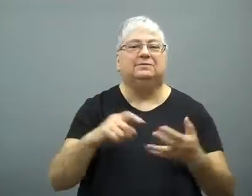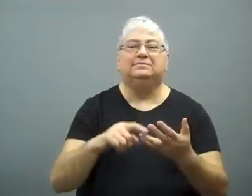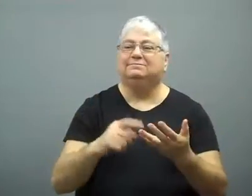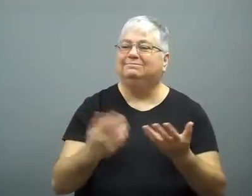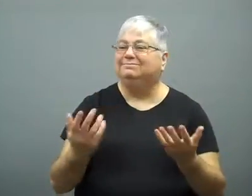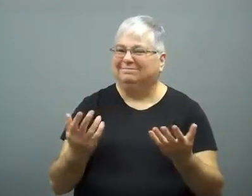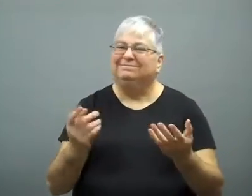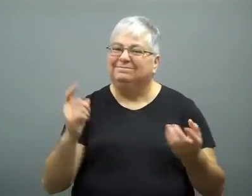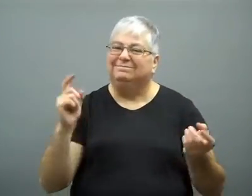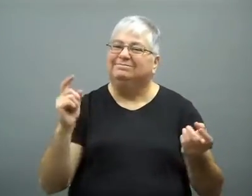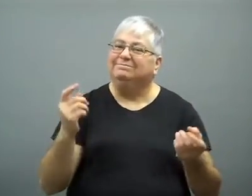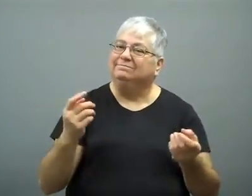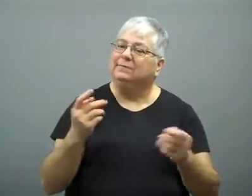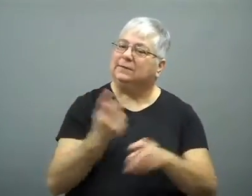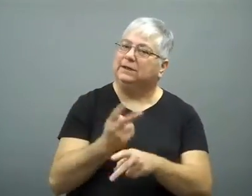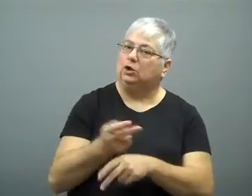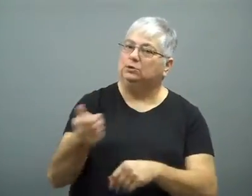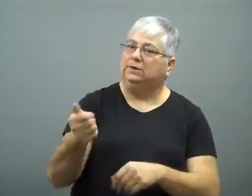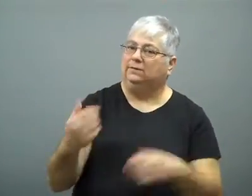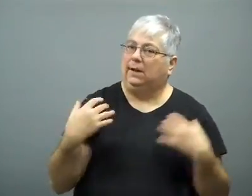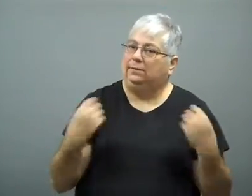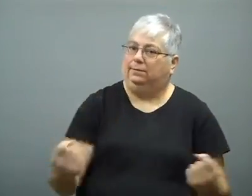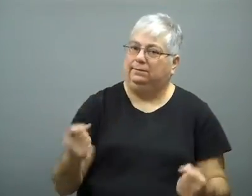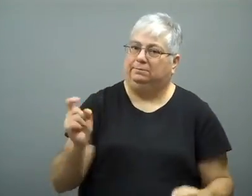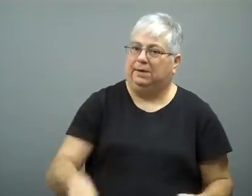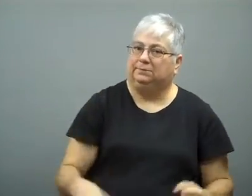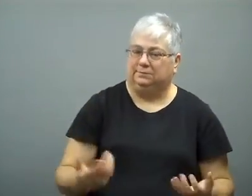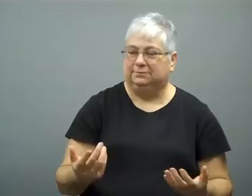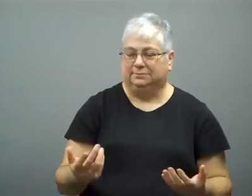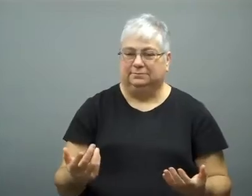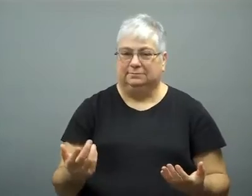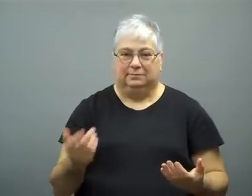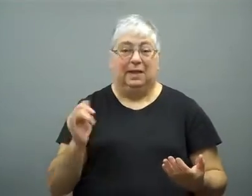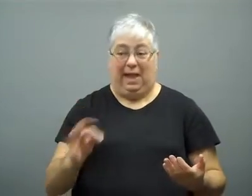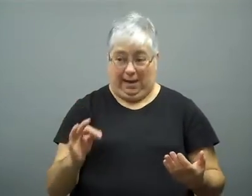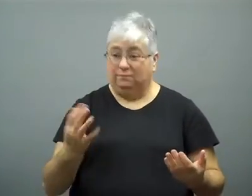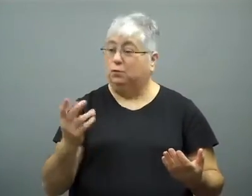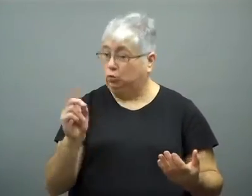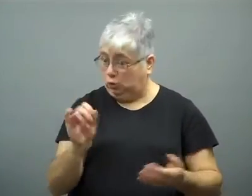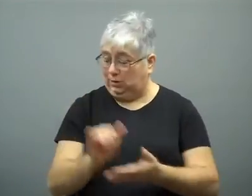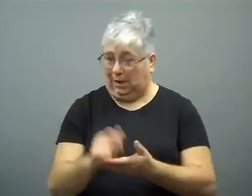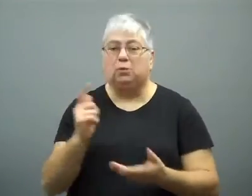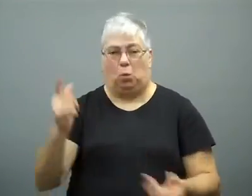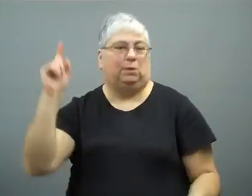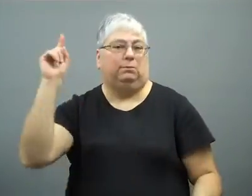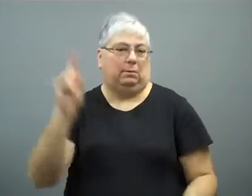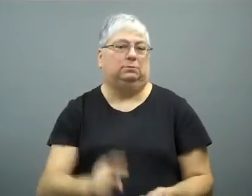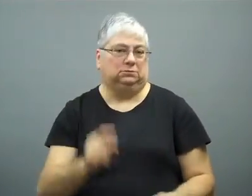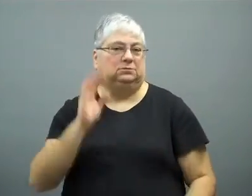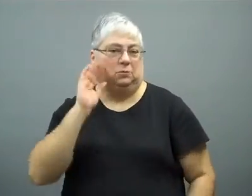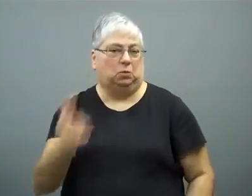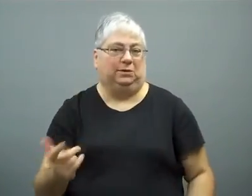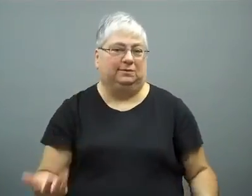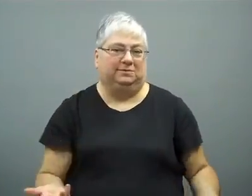If people take care of themselves, the number of strokes will decrease.